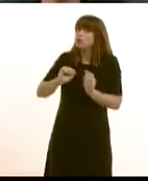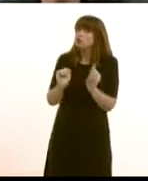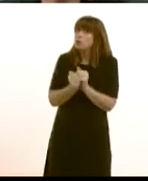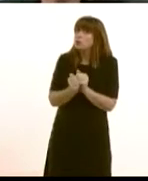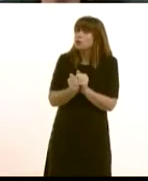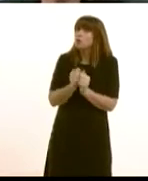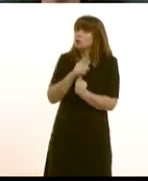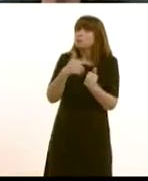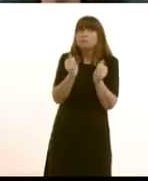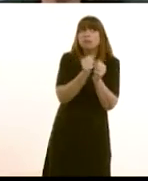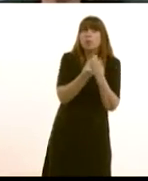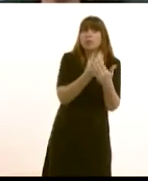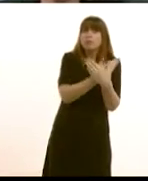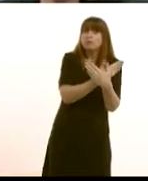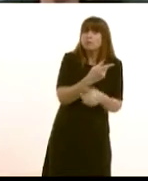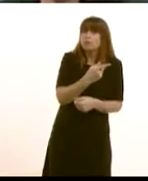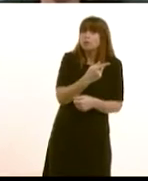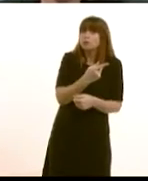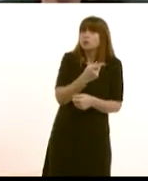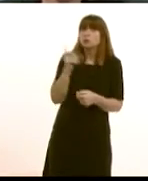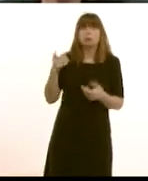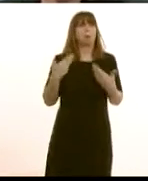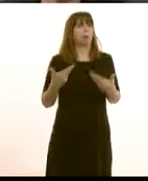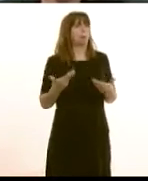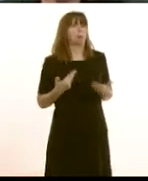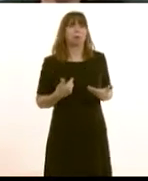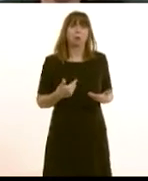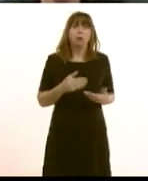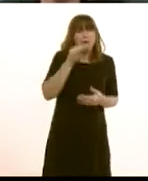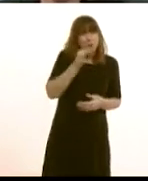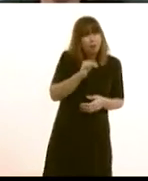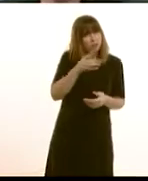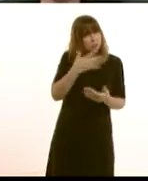the Liberal Democrats. Are you able to confirm whether you did have agreement that the local